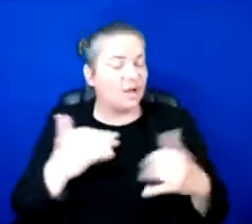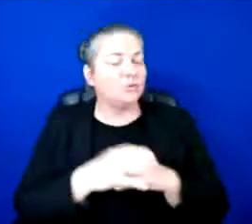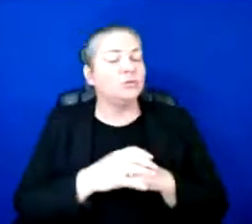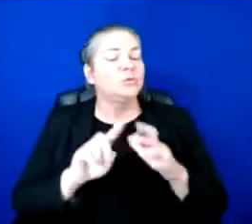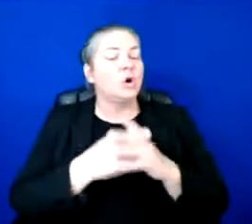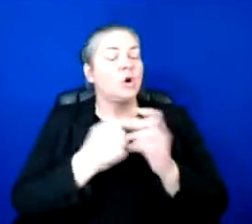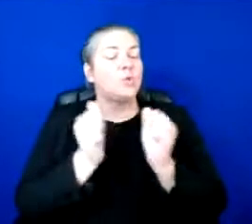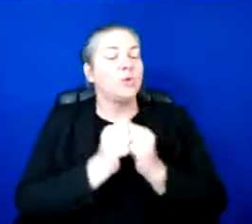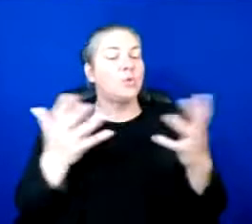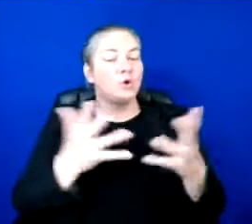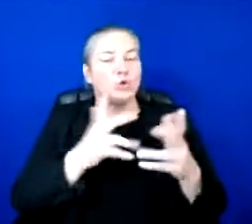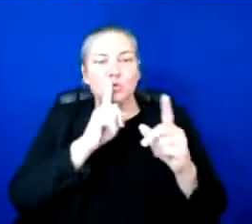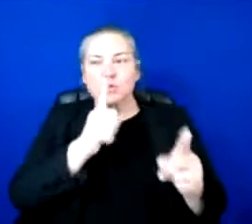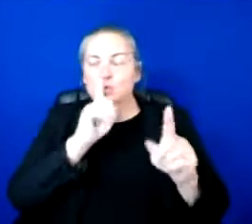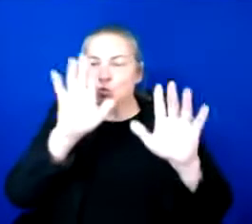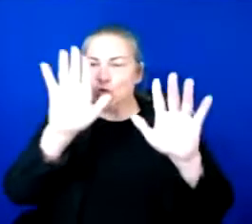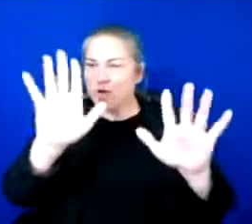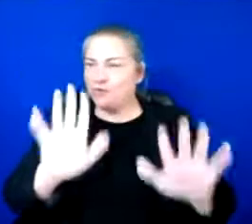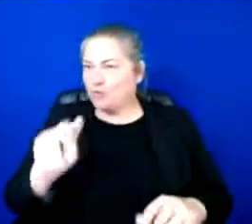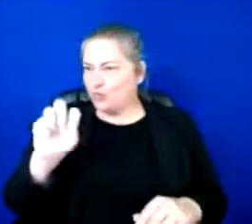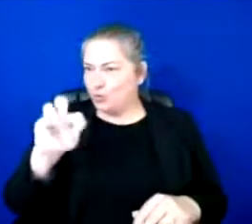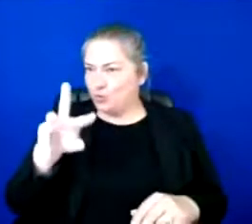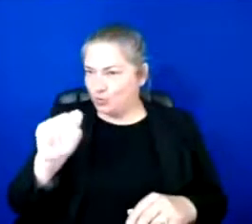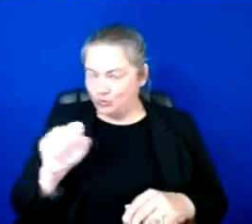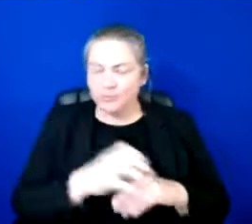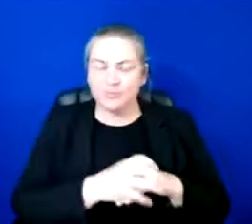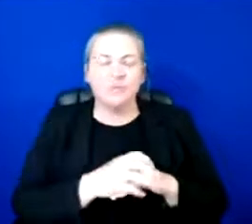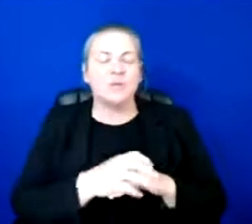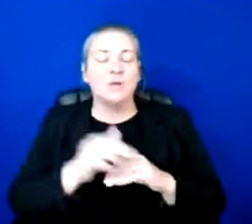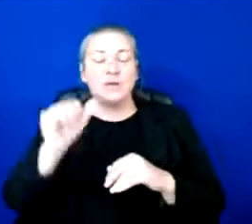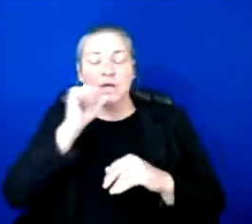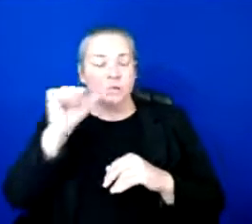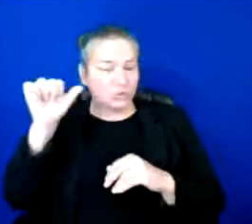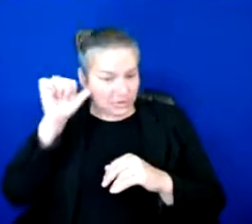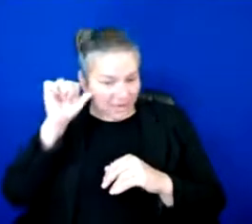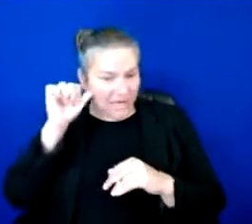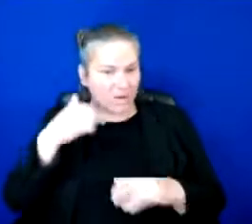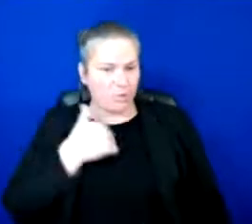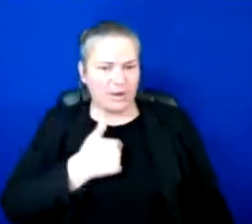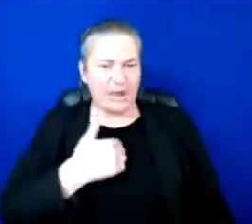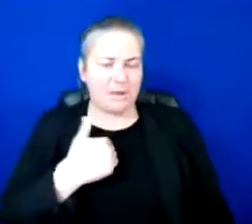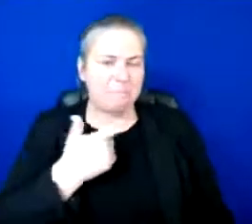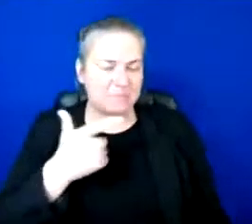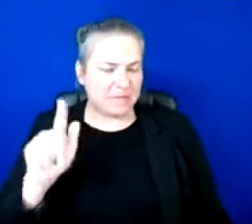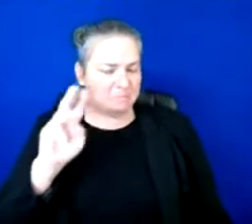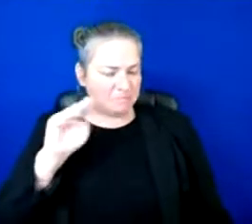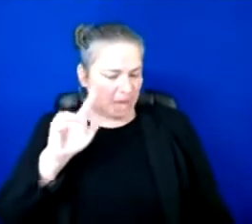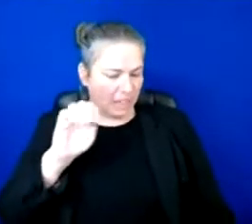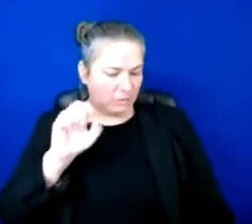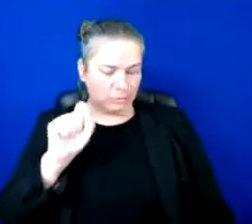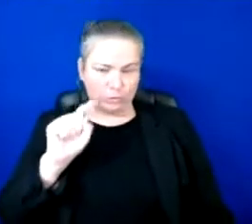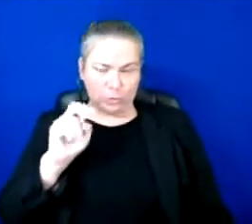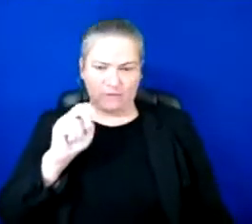great news. Yesterday, we hit a big milestone of two million Kentucky ins